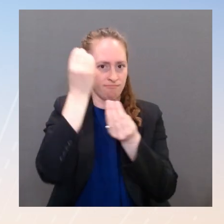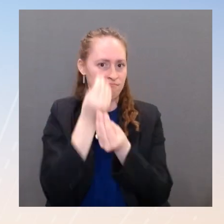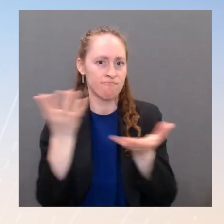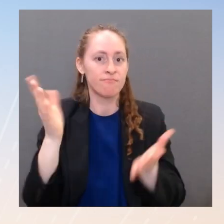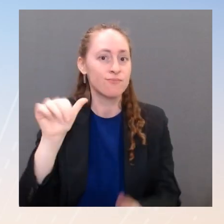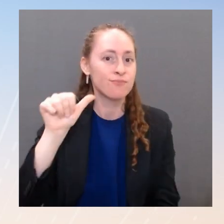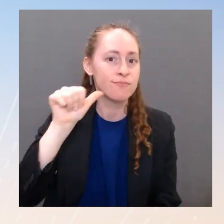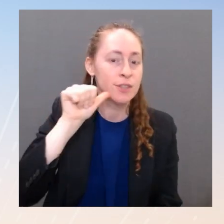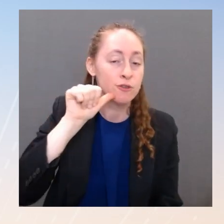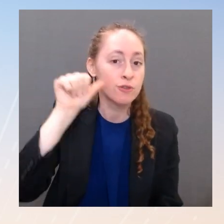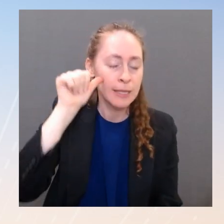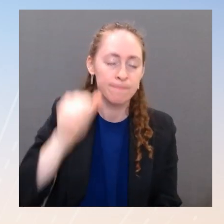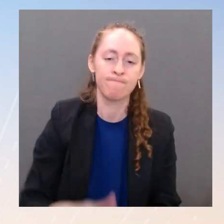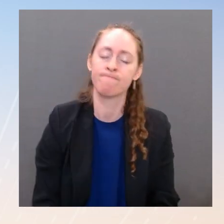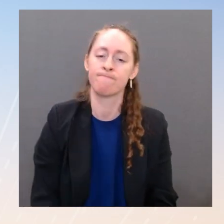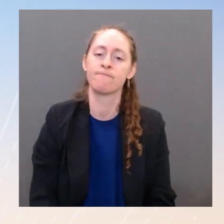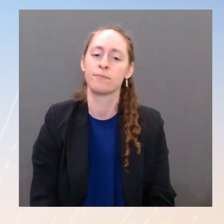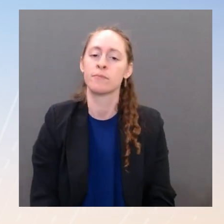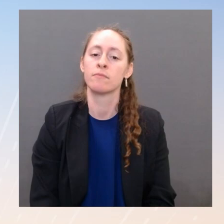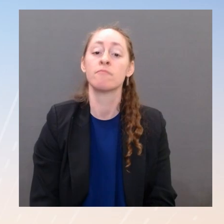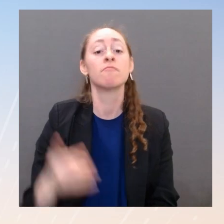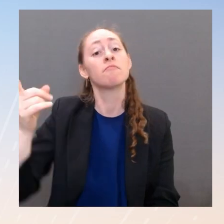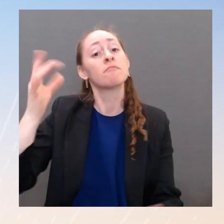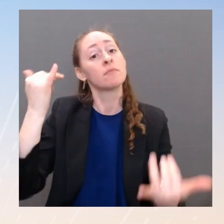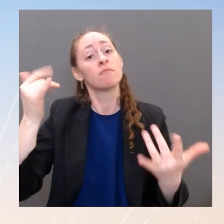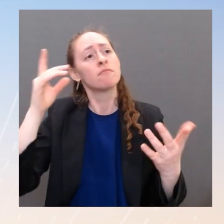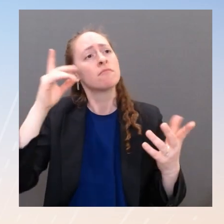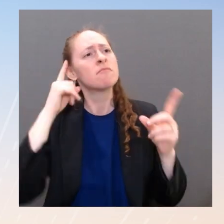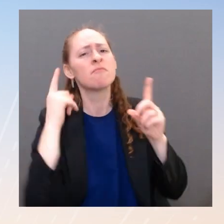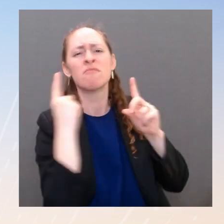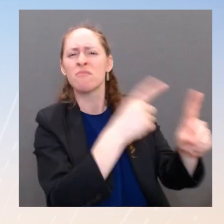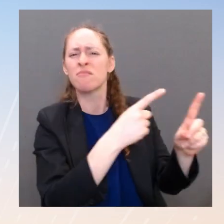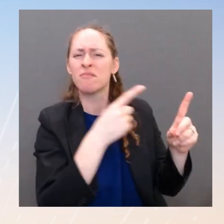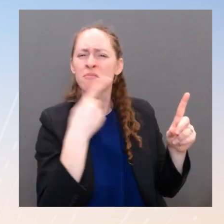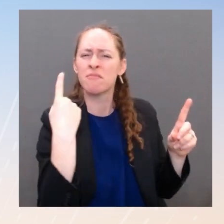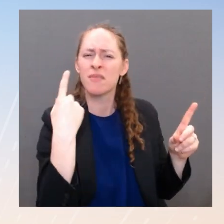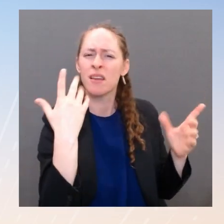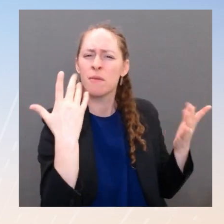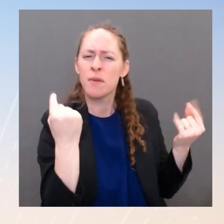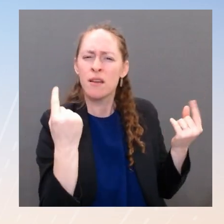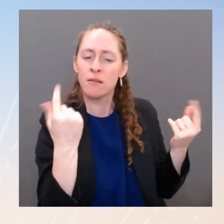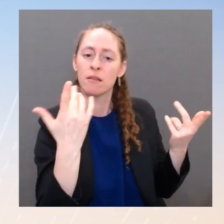is to emphasize the U.S. support for the work they're doing on behalf of refugees,